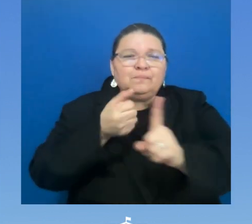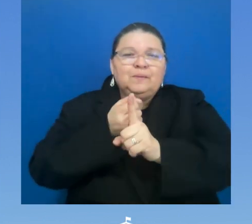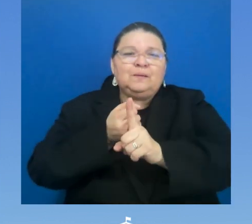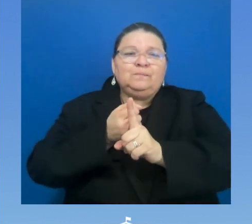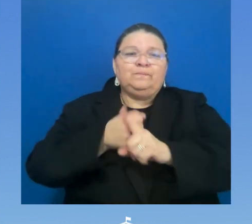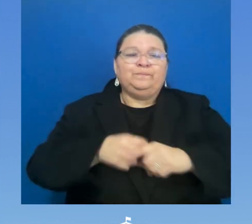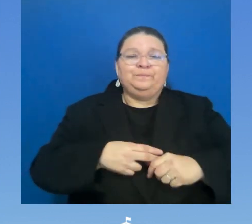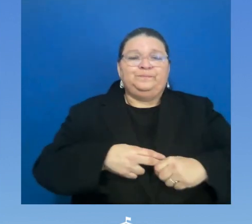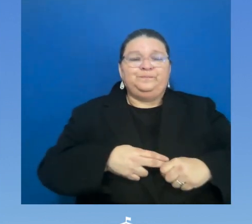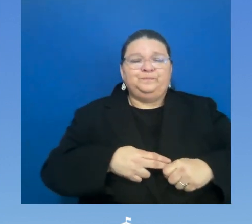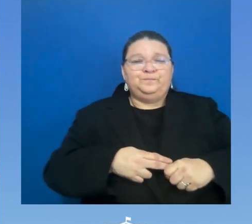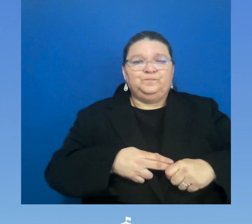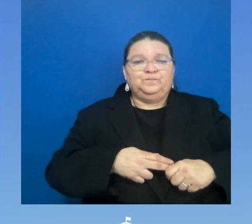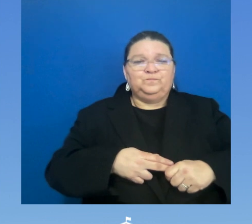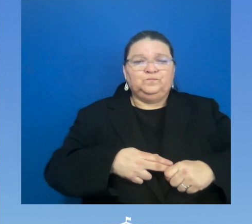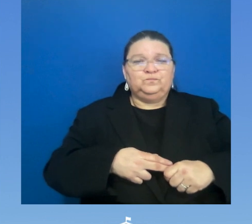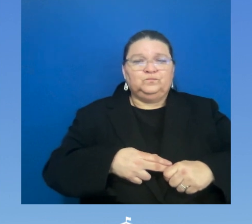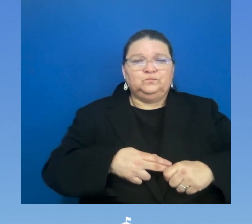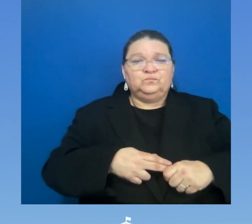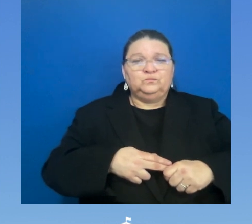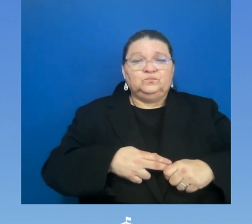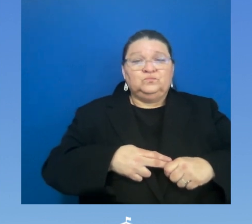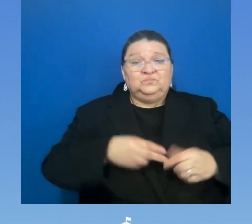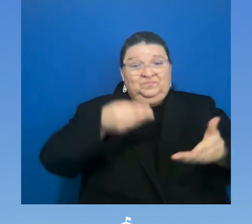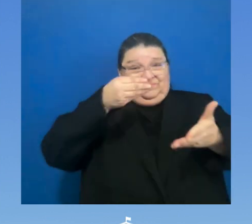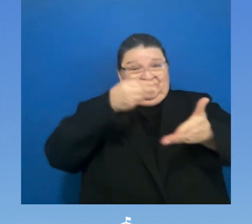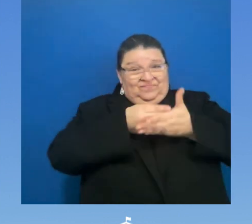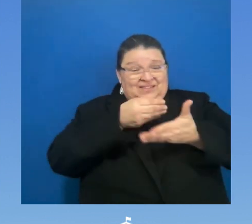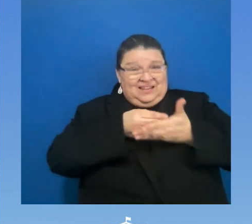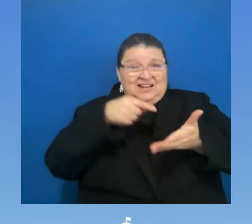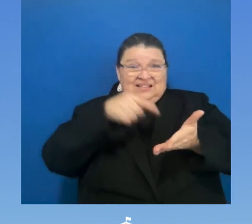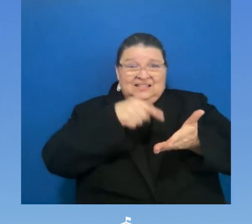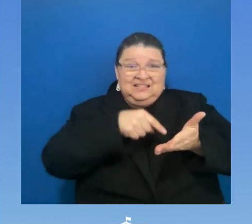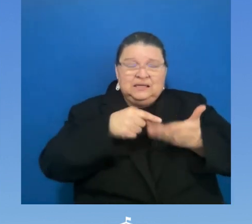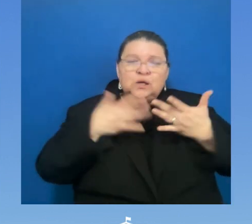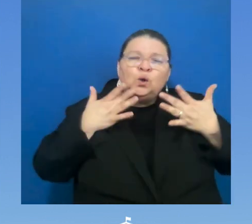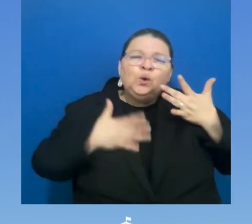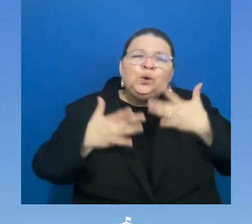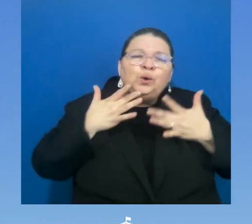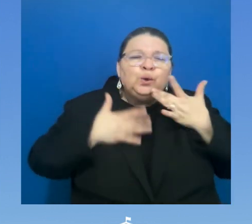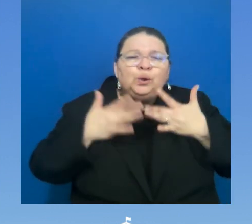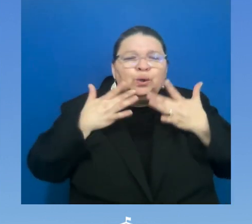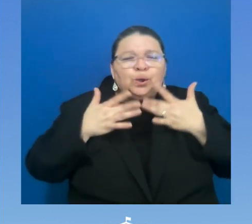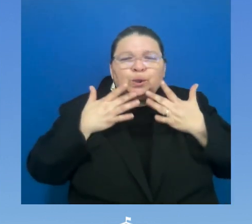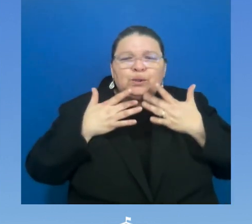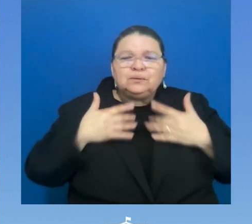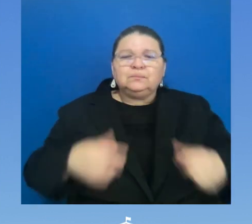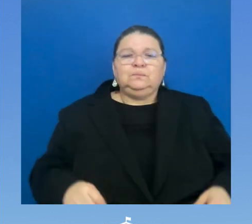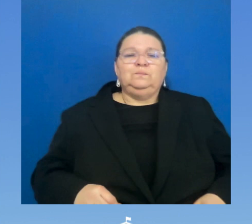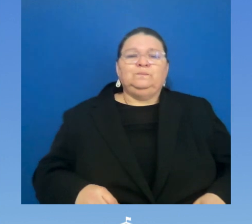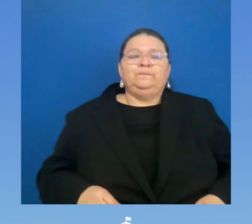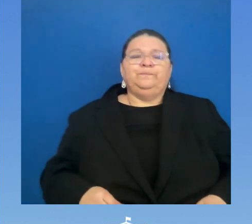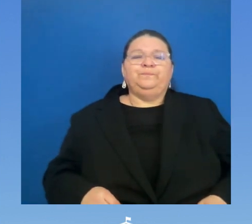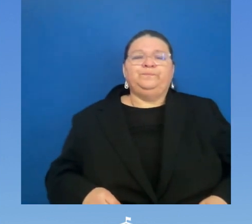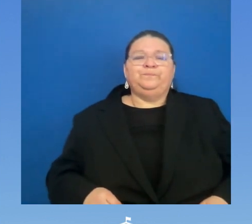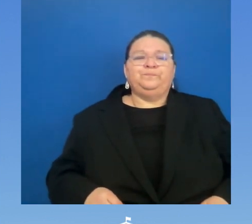along with a lost earnings of the gender wage gap that pays them less than men doing the same job.